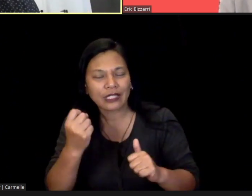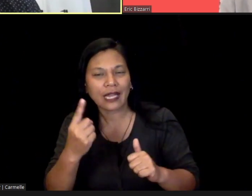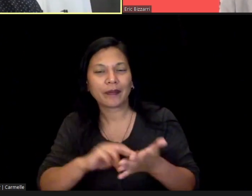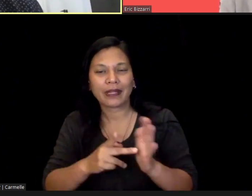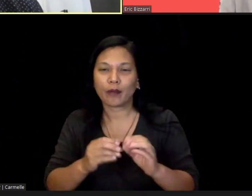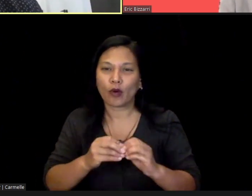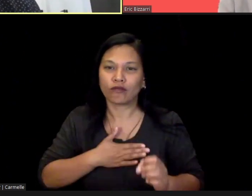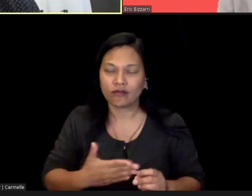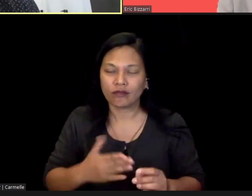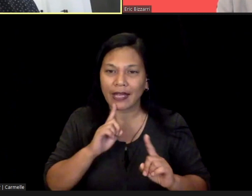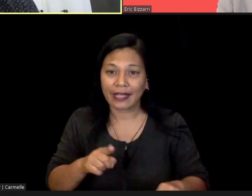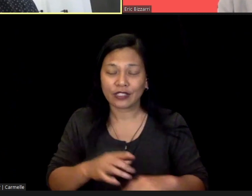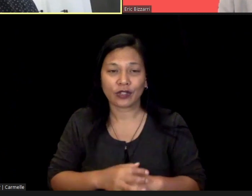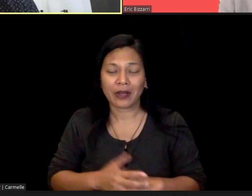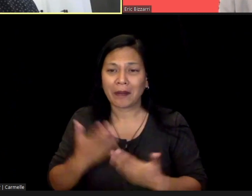sure about this form, or I'm not sure what this rule means.